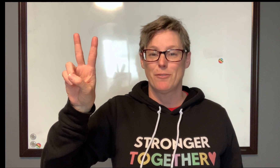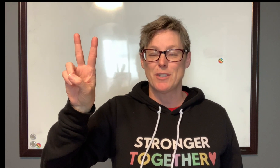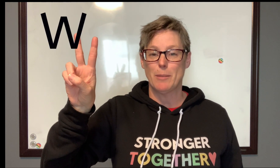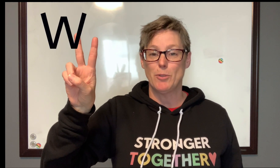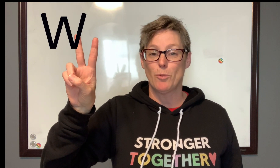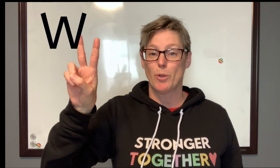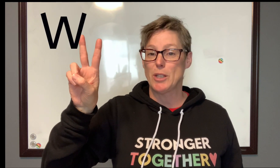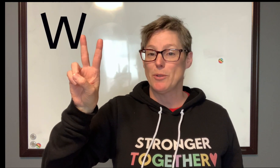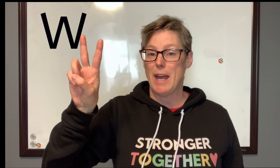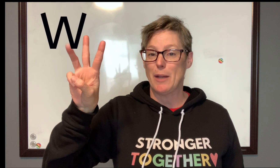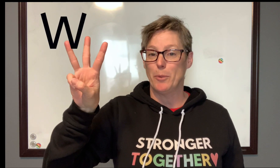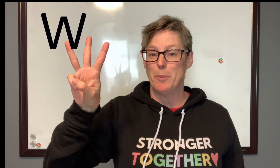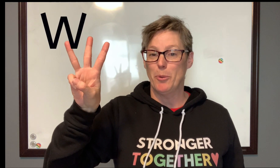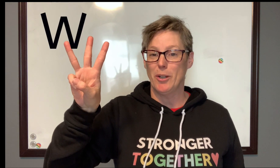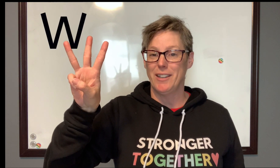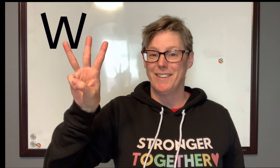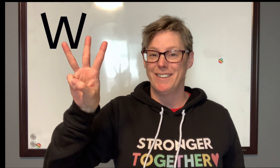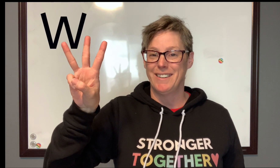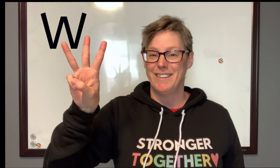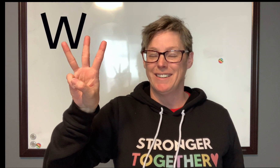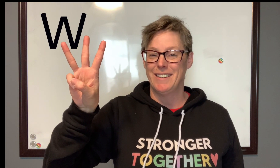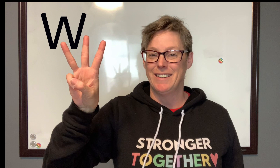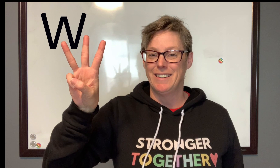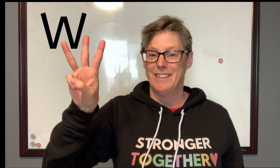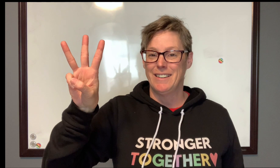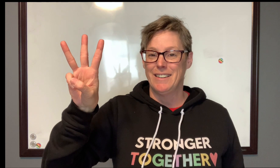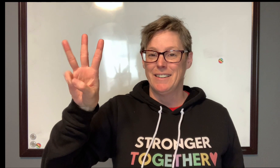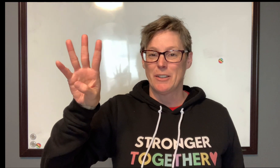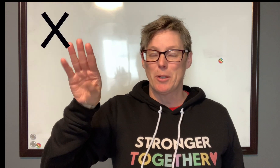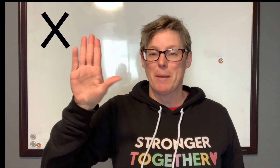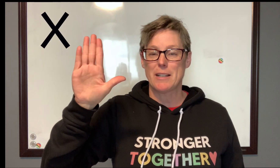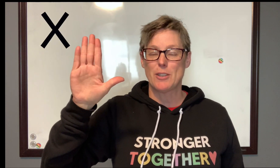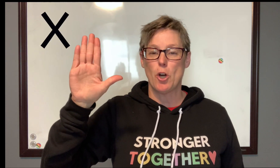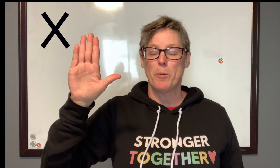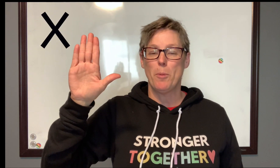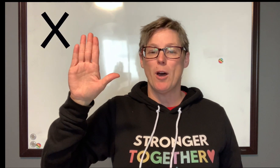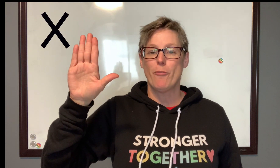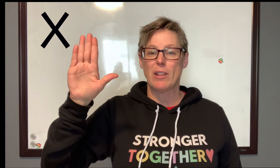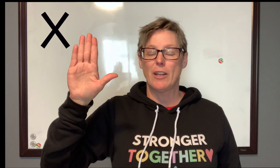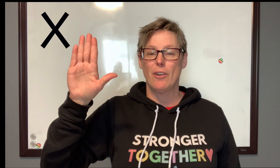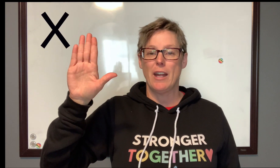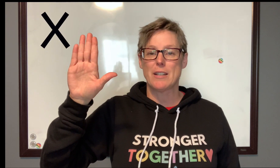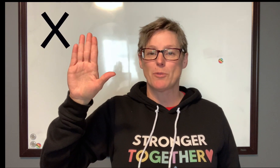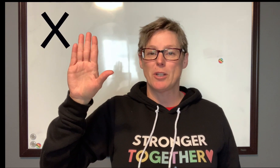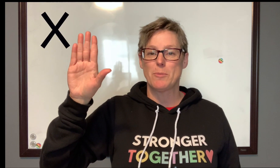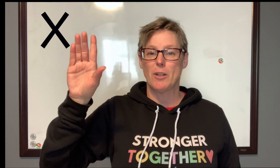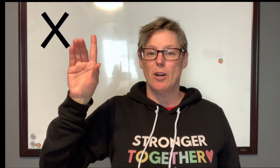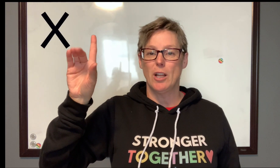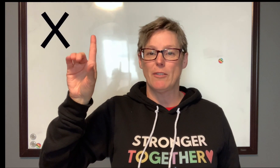for w we're going to add one more going back to the open palm for the